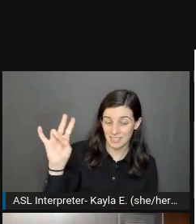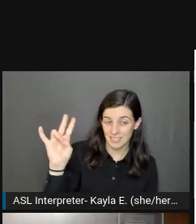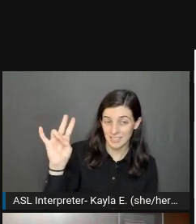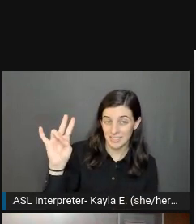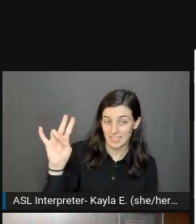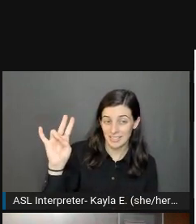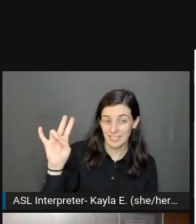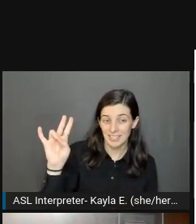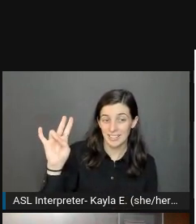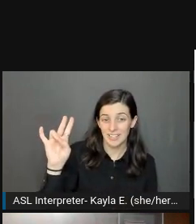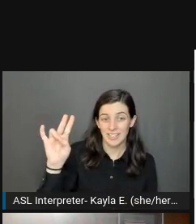on that web page.